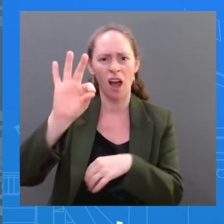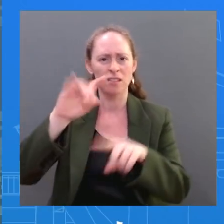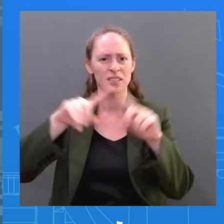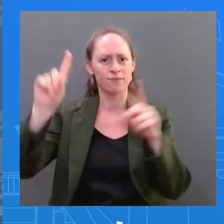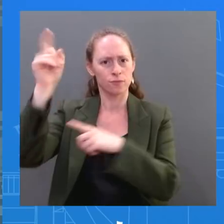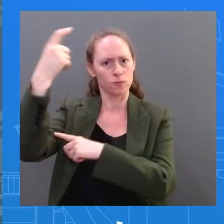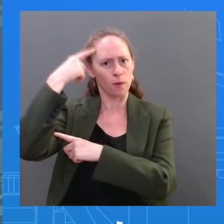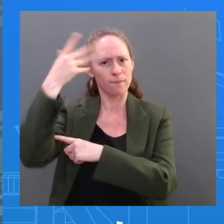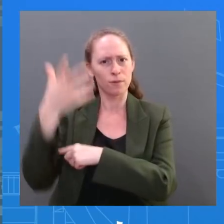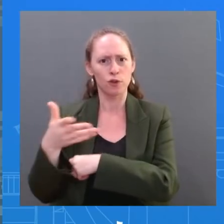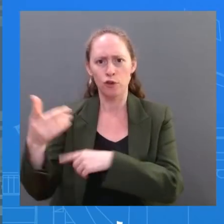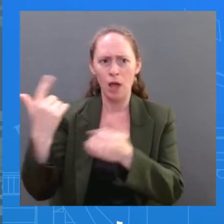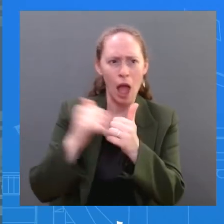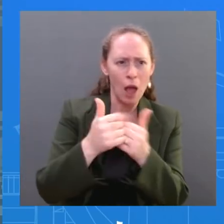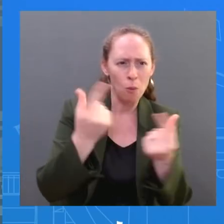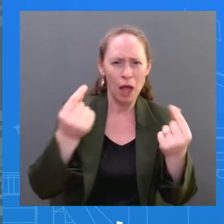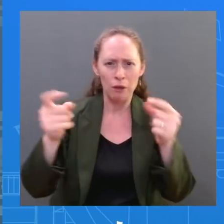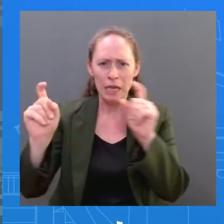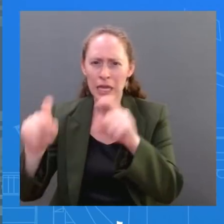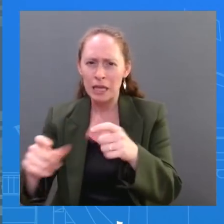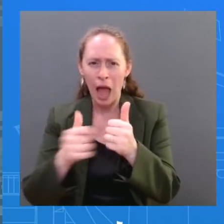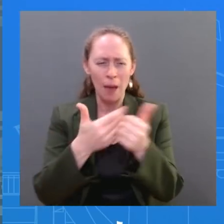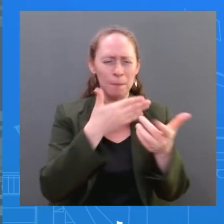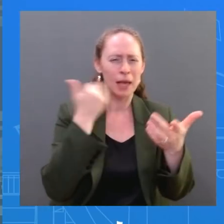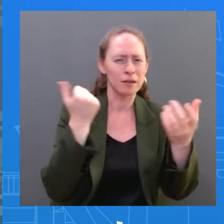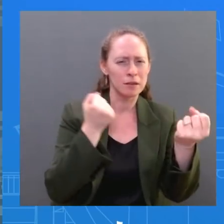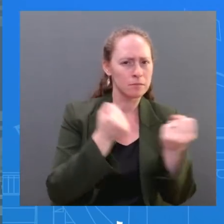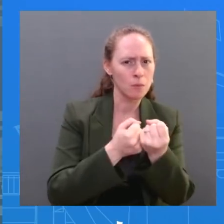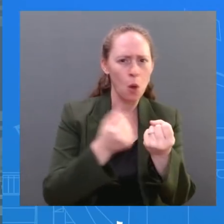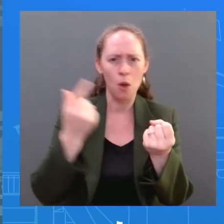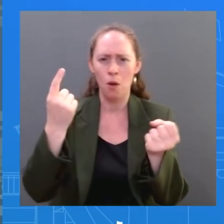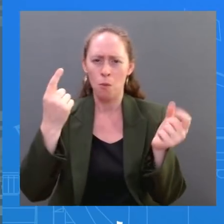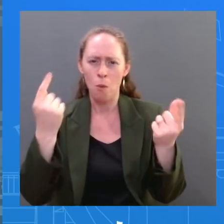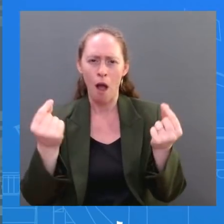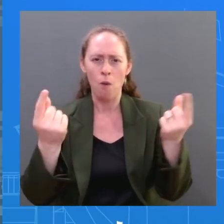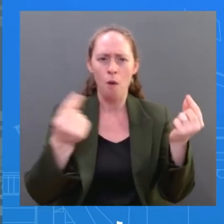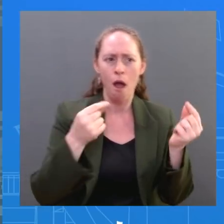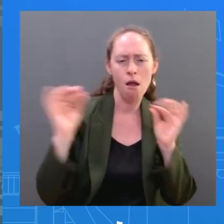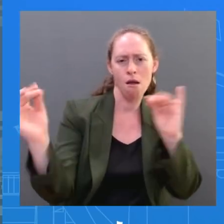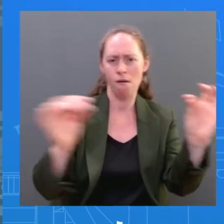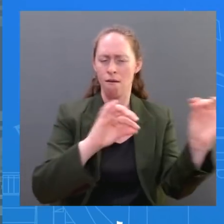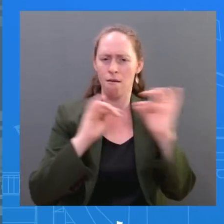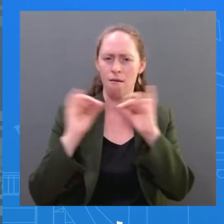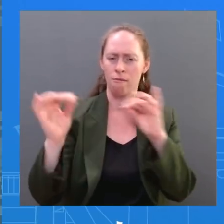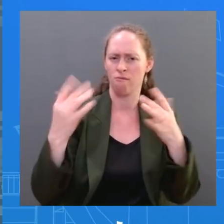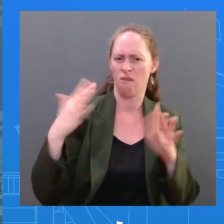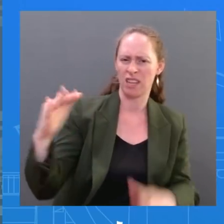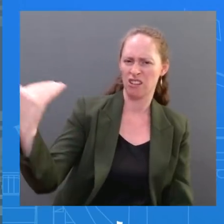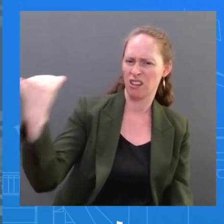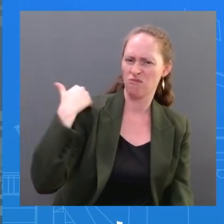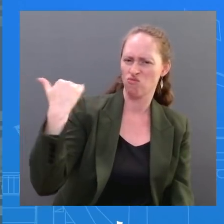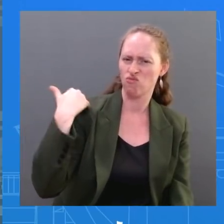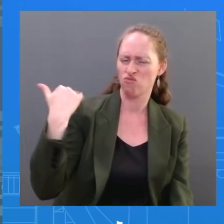and what they are doing on their own to actually ensure reproductive rights and health in their states.